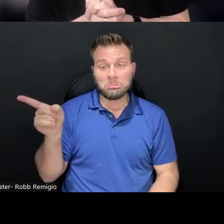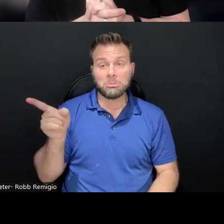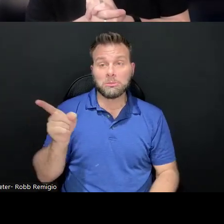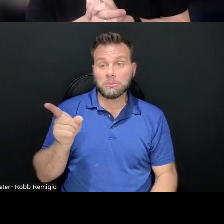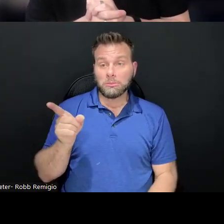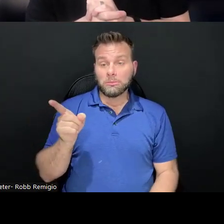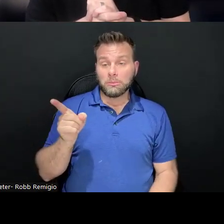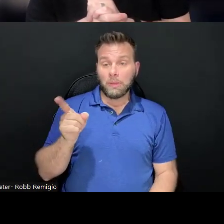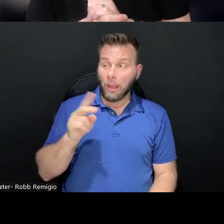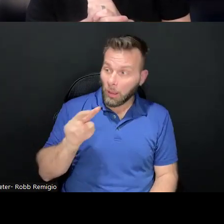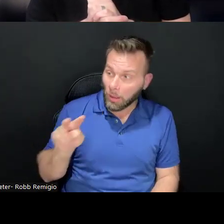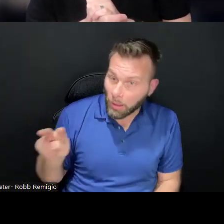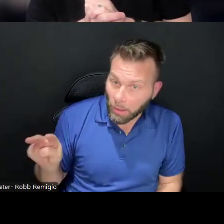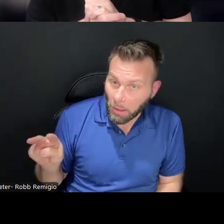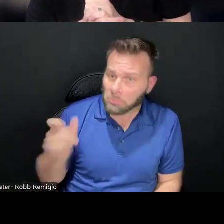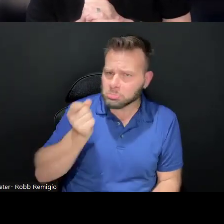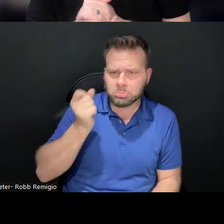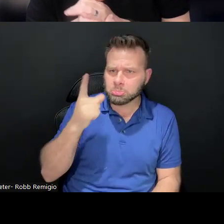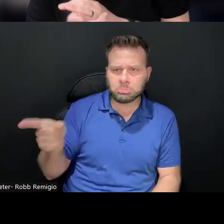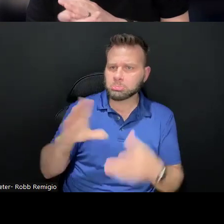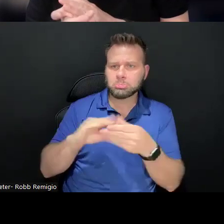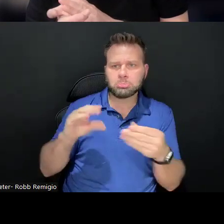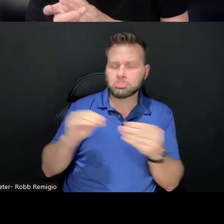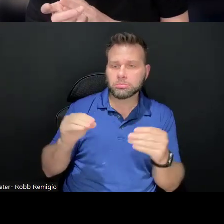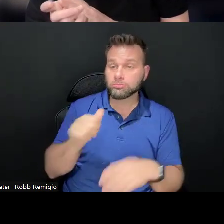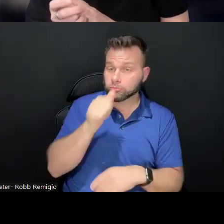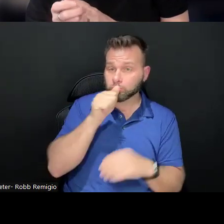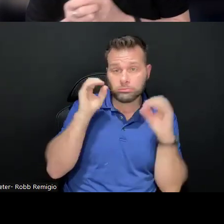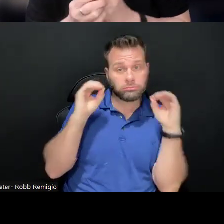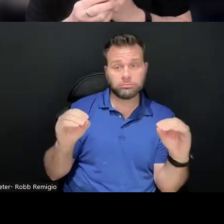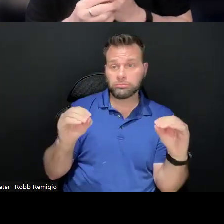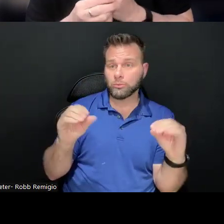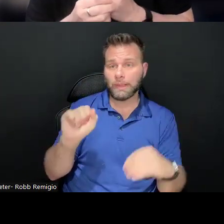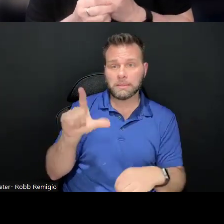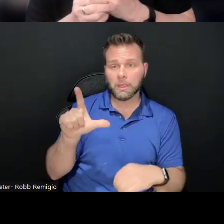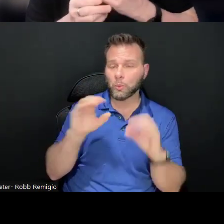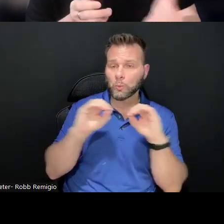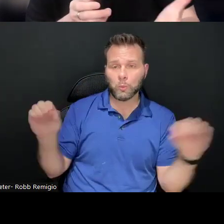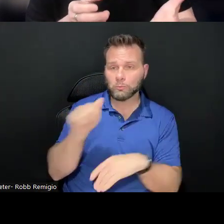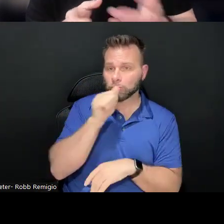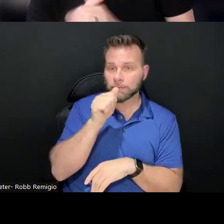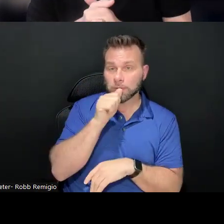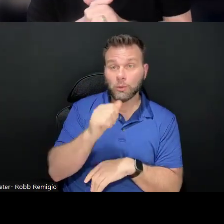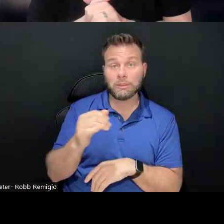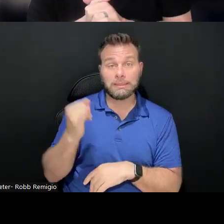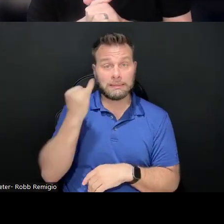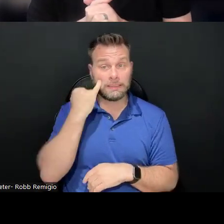If somebody is using American Sign Language five tables down, I can understand. You should consider if you